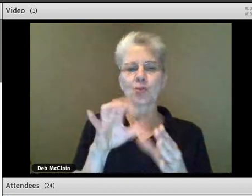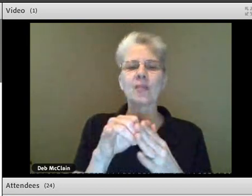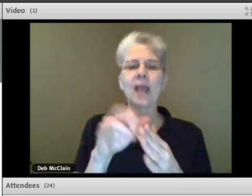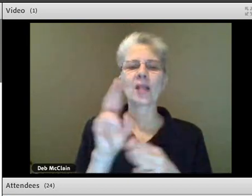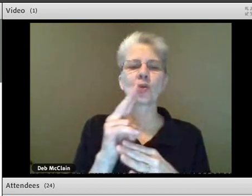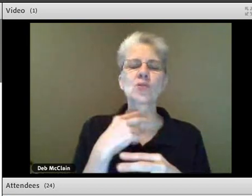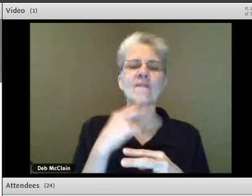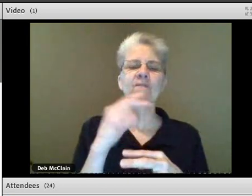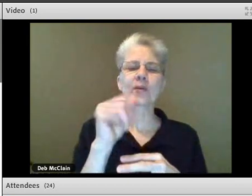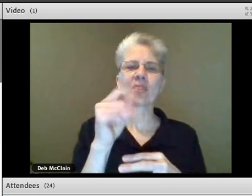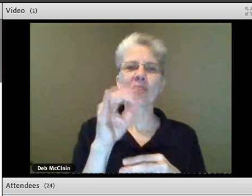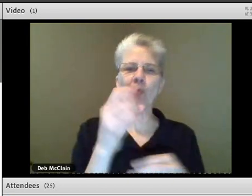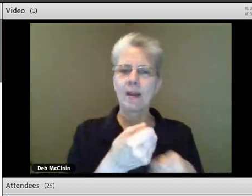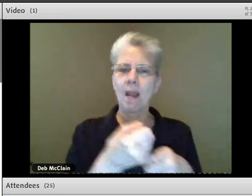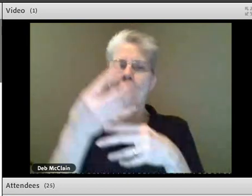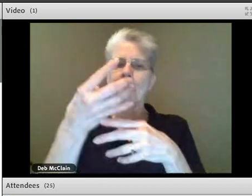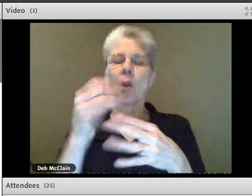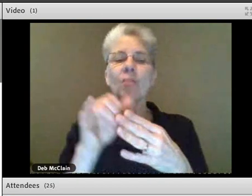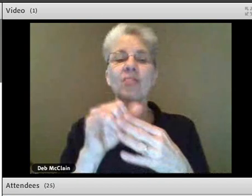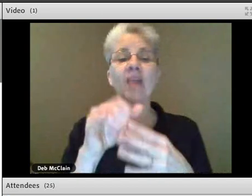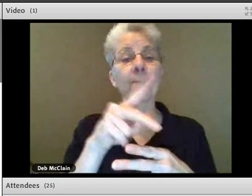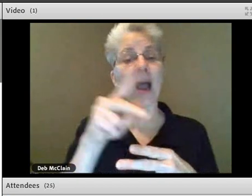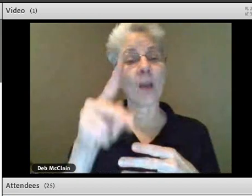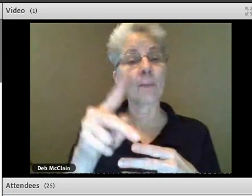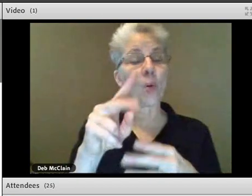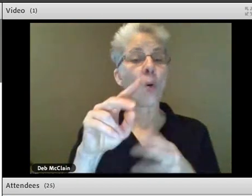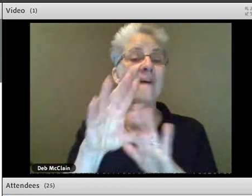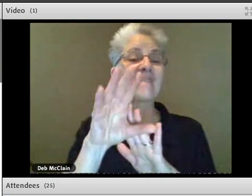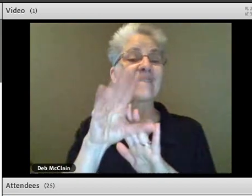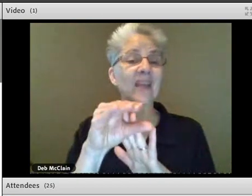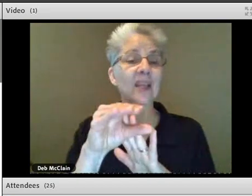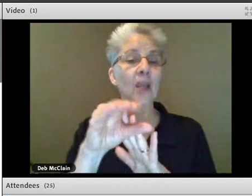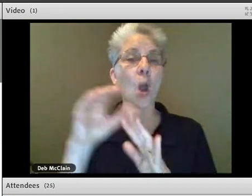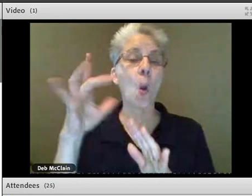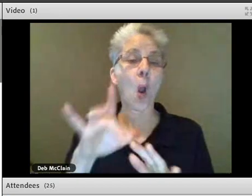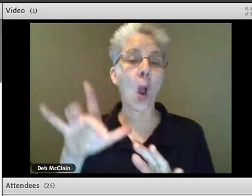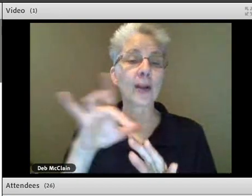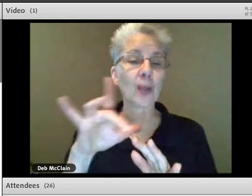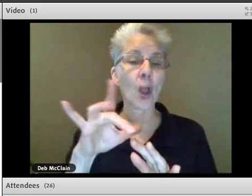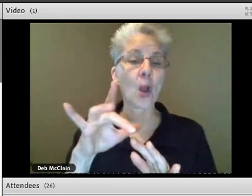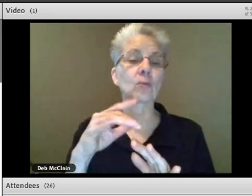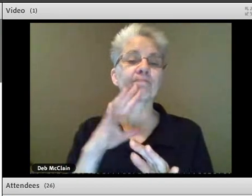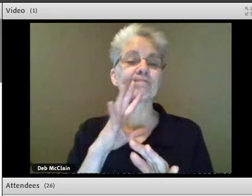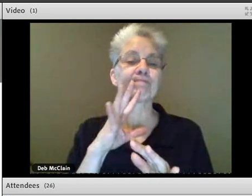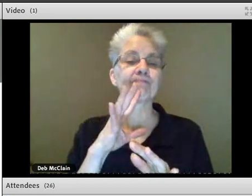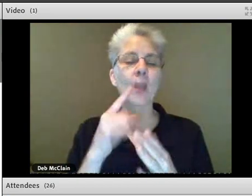upload their PowerPoint, and video-and-audio record what it's about.